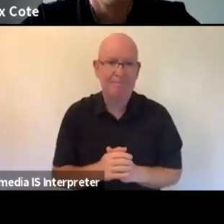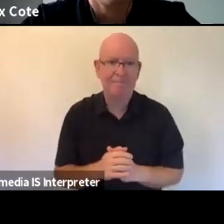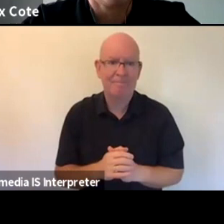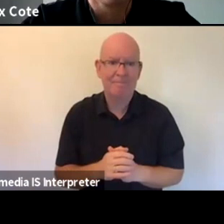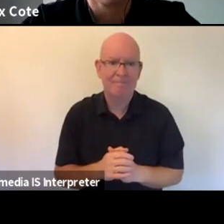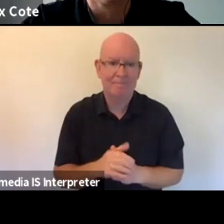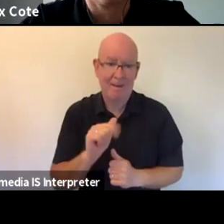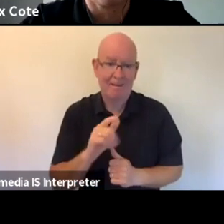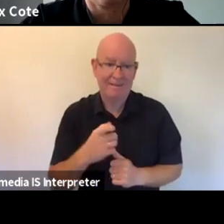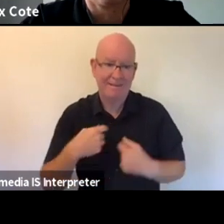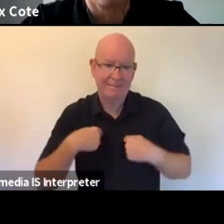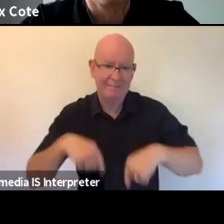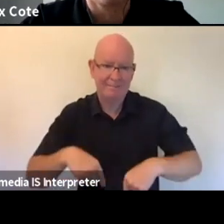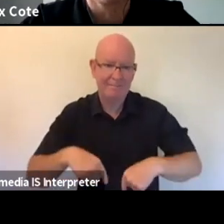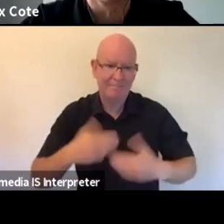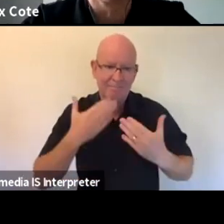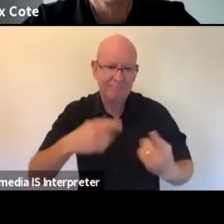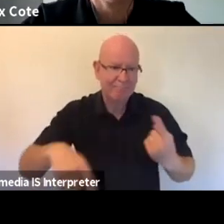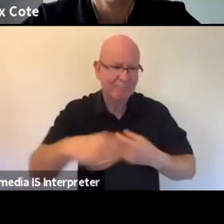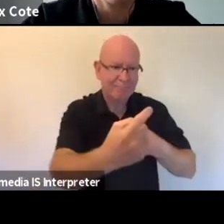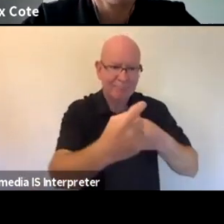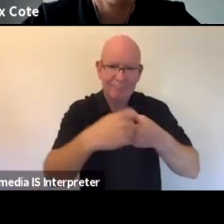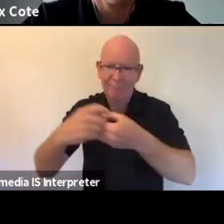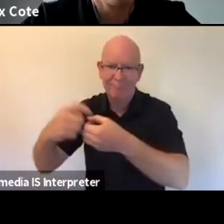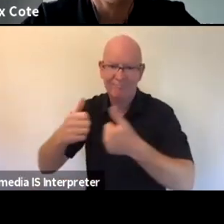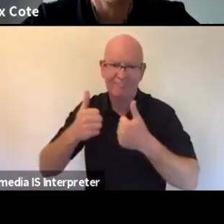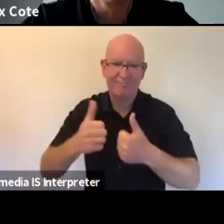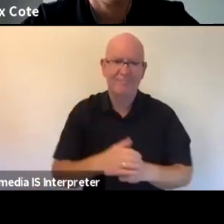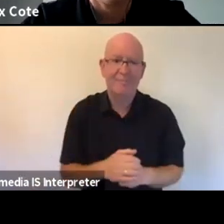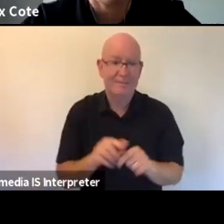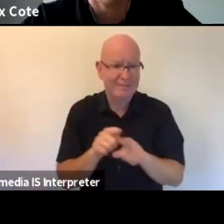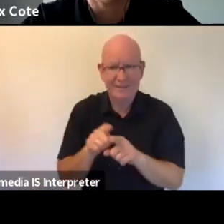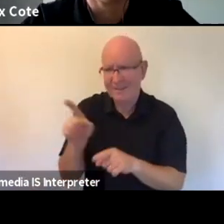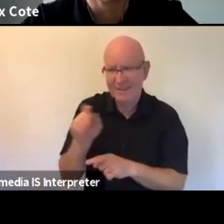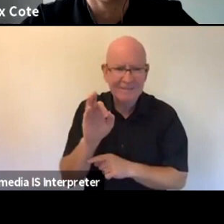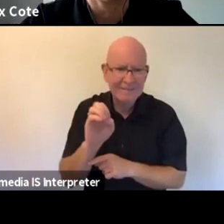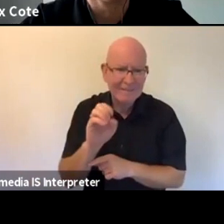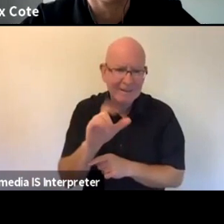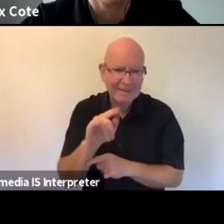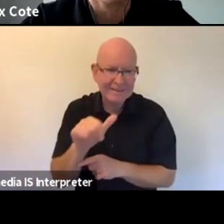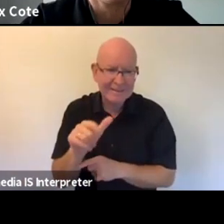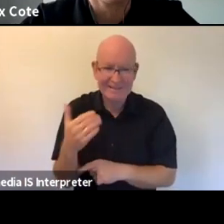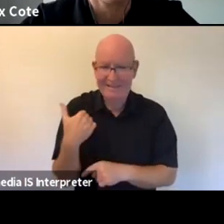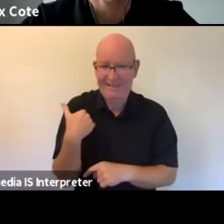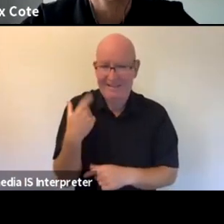to face catastrophical expenditure, to be a victim of violence. And they are less likely to be economically active